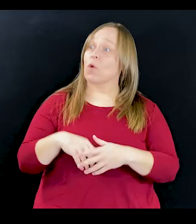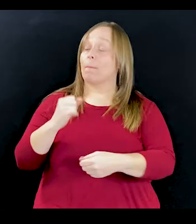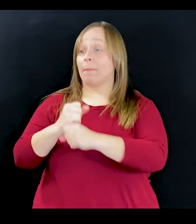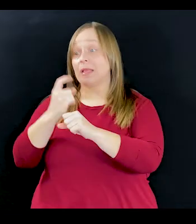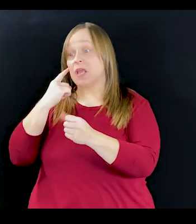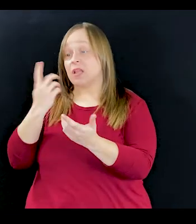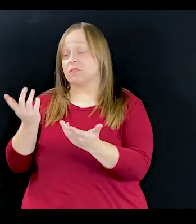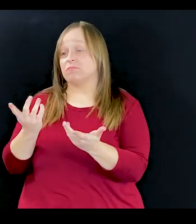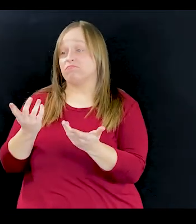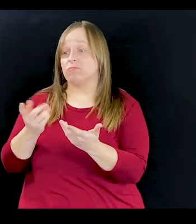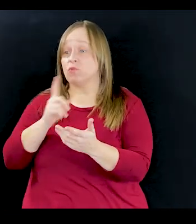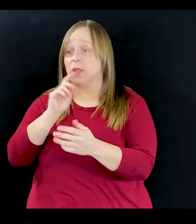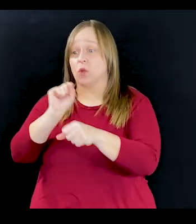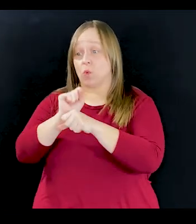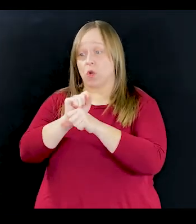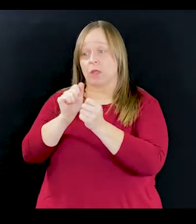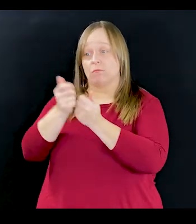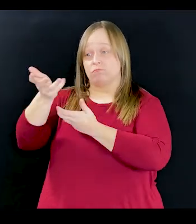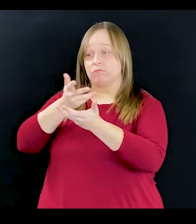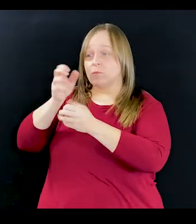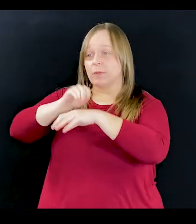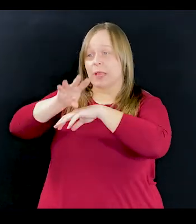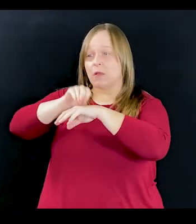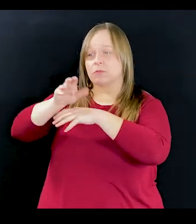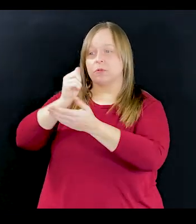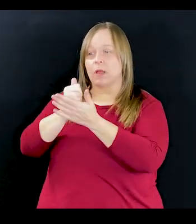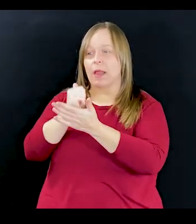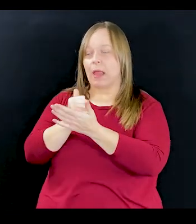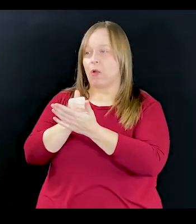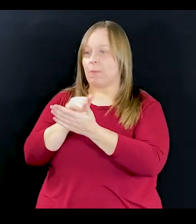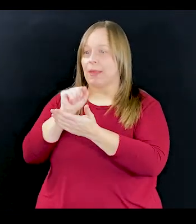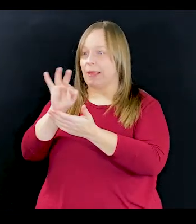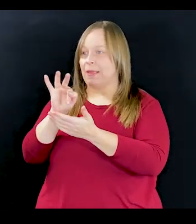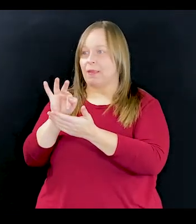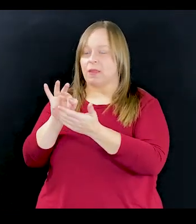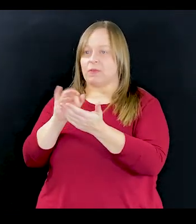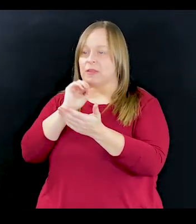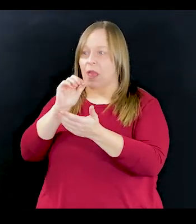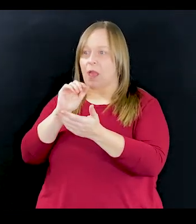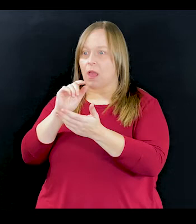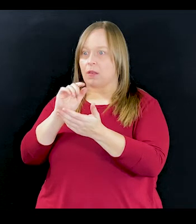K: So that makes sense that really working with the counselor is going to help if there isn't a solid